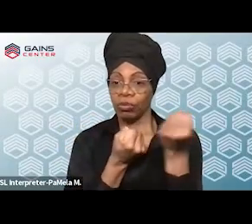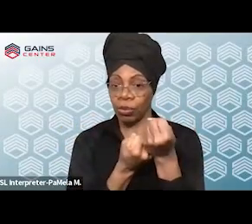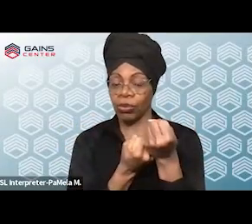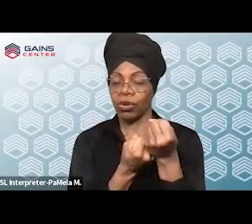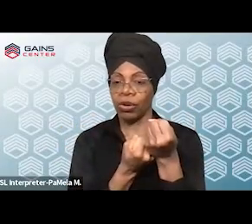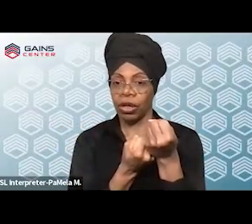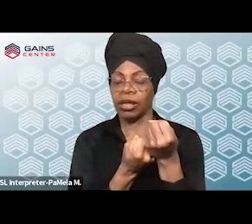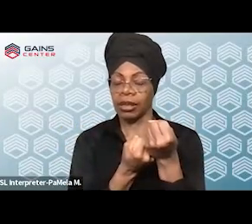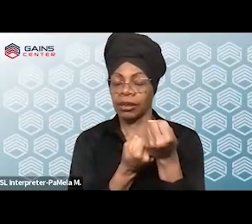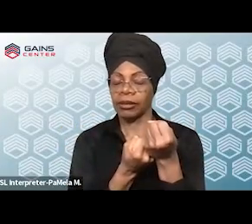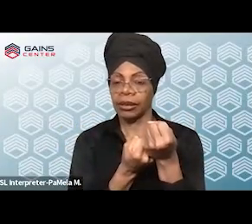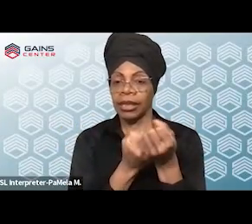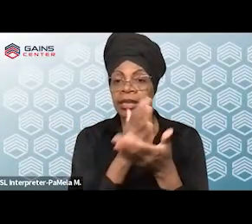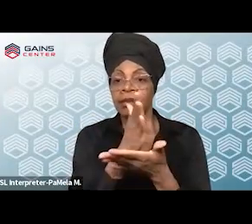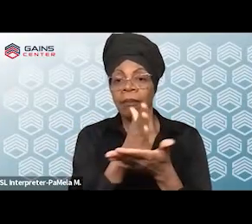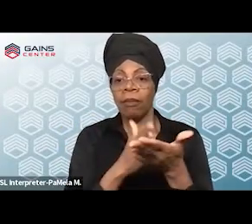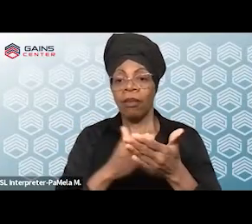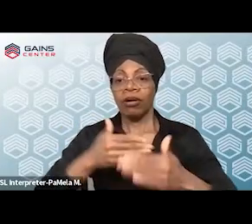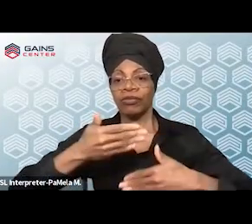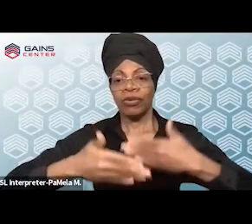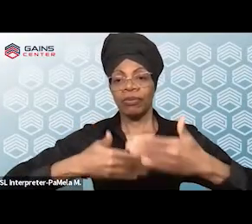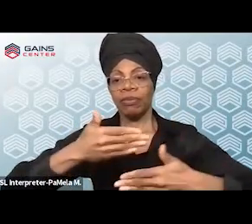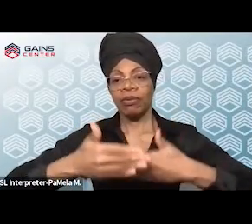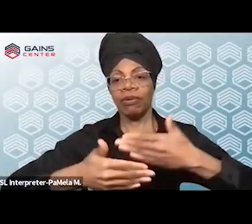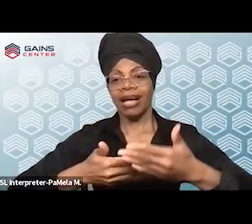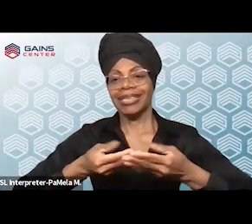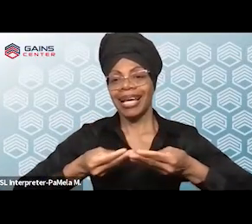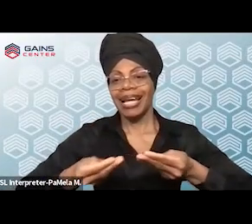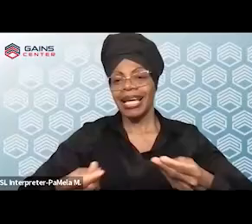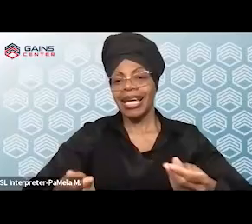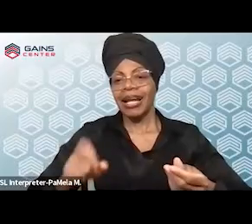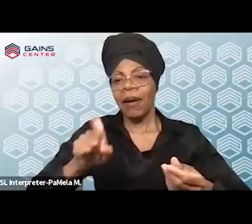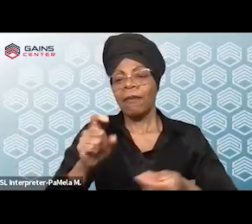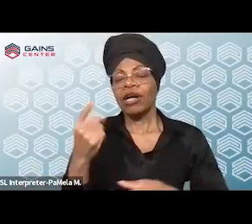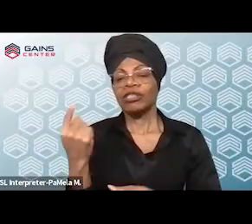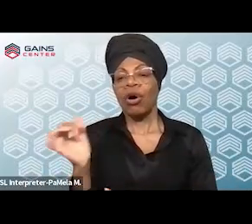as a part of that process is that healing must also happen in relationship.